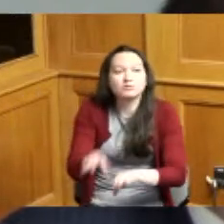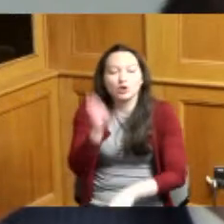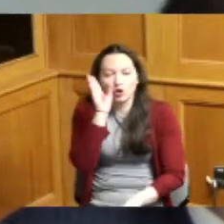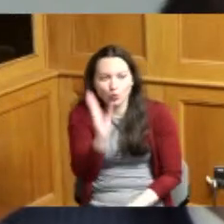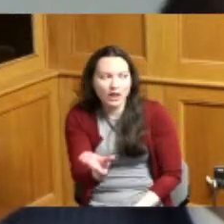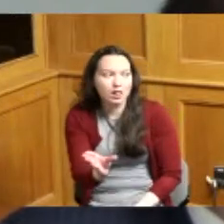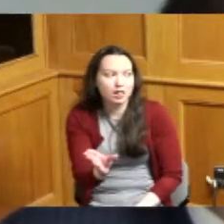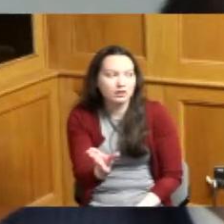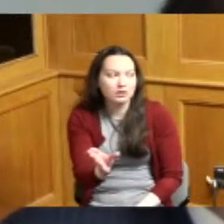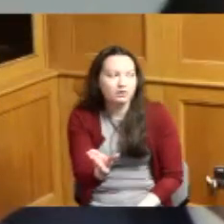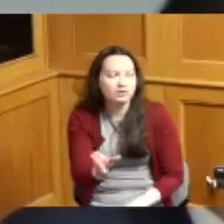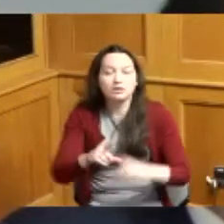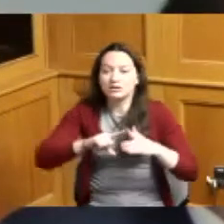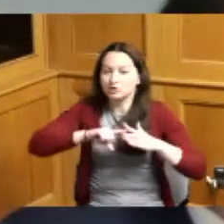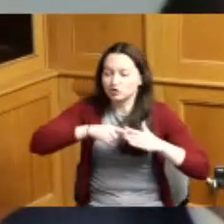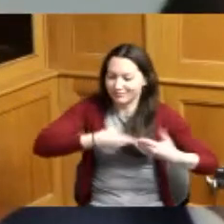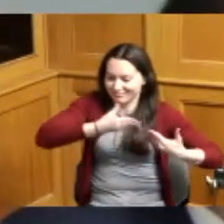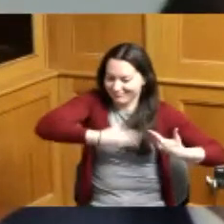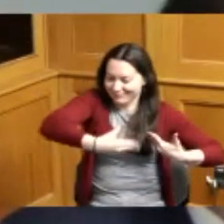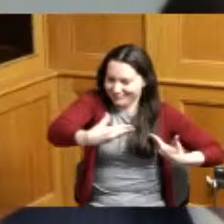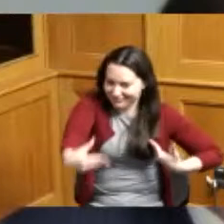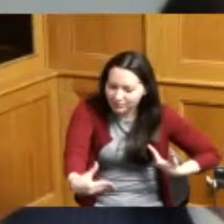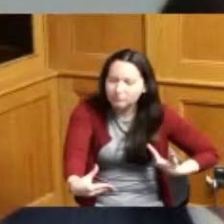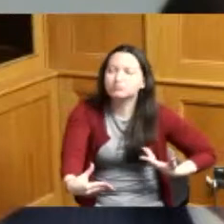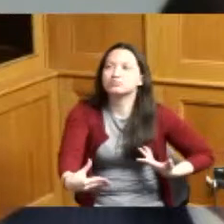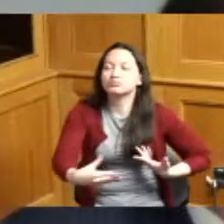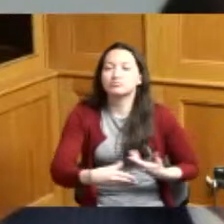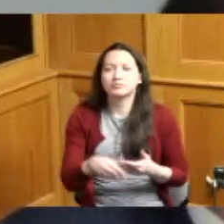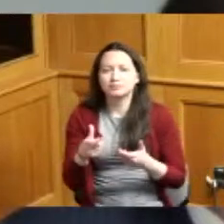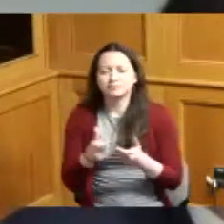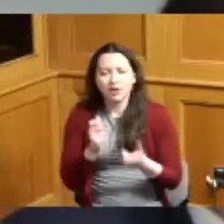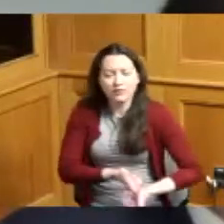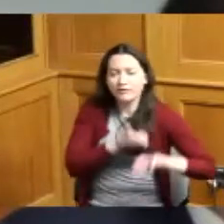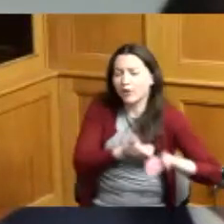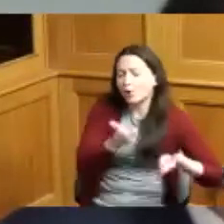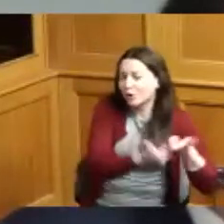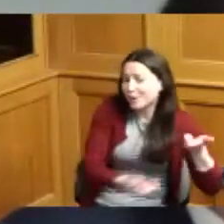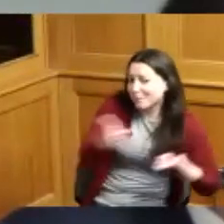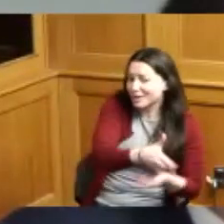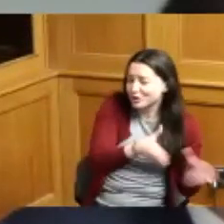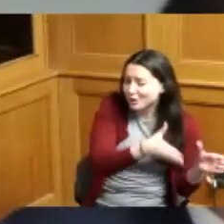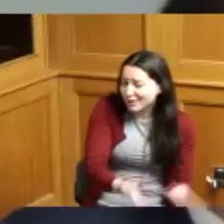uh conducting these activities within the master plan and within the capital improvement program